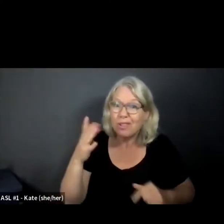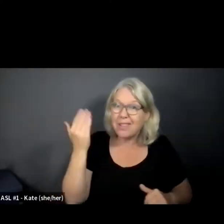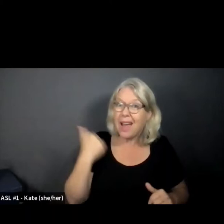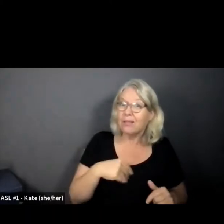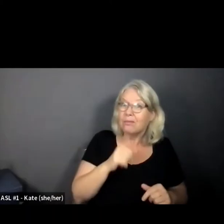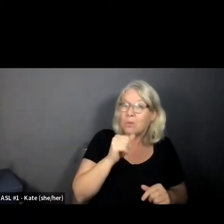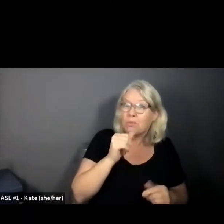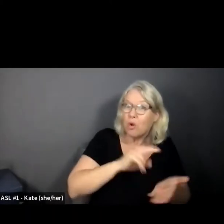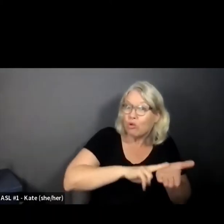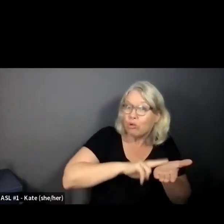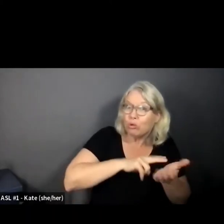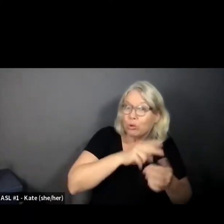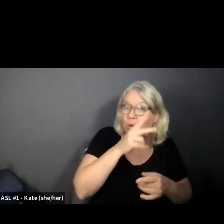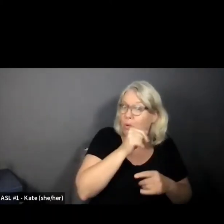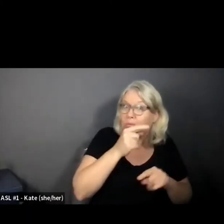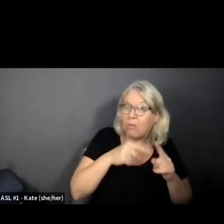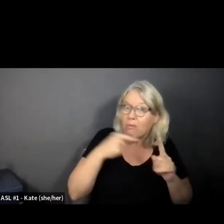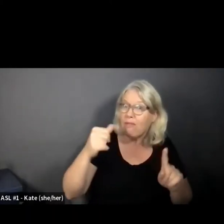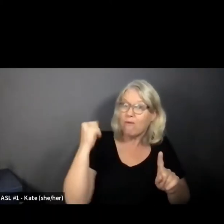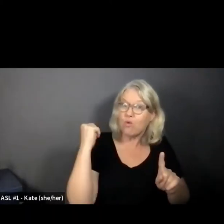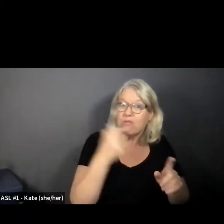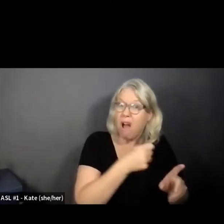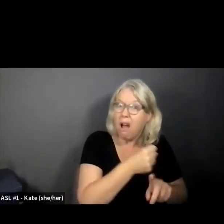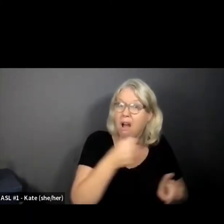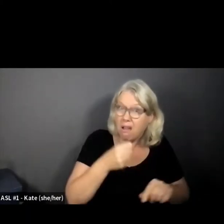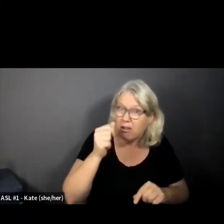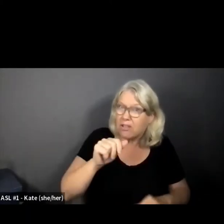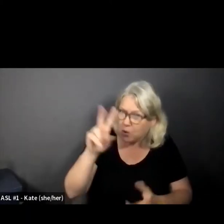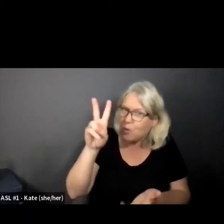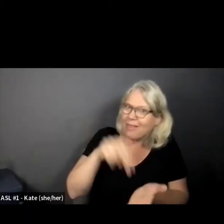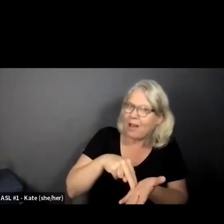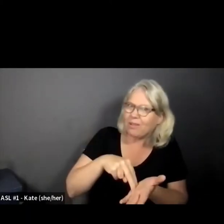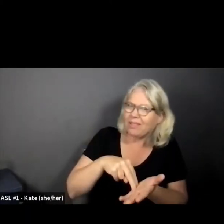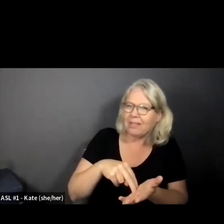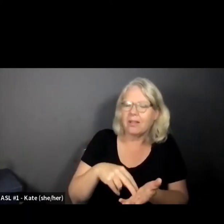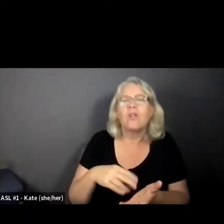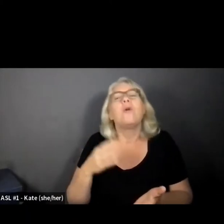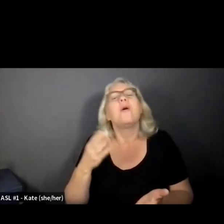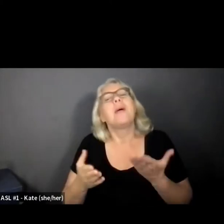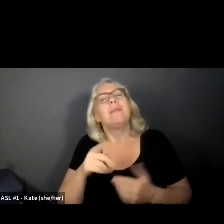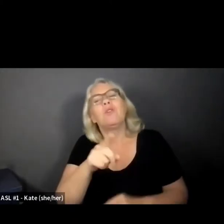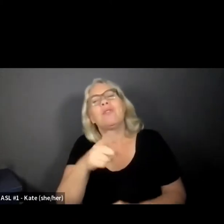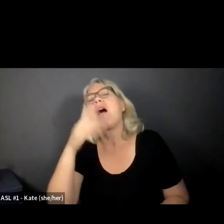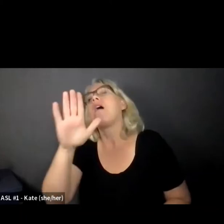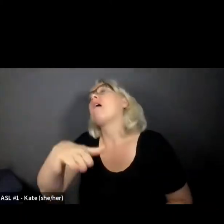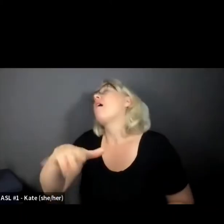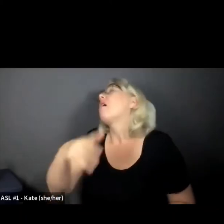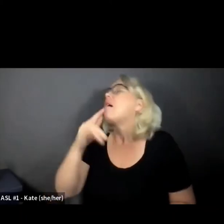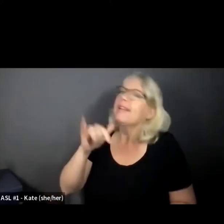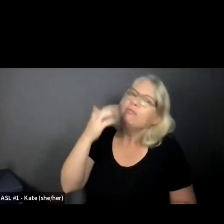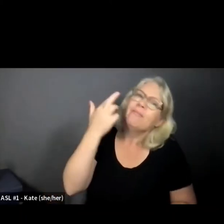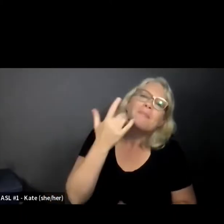NOW, YOU MIGHT BE SAYING, THESE ARE SERVICE CASES WHICH TO SOME OF YOU MIGHT NOT BE AS